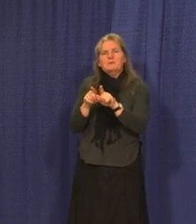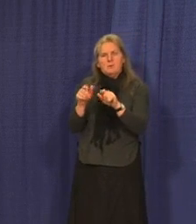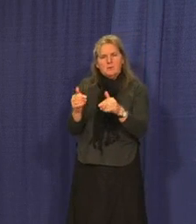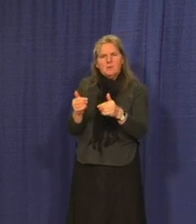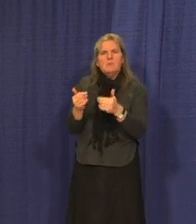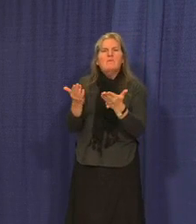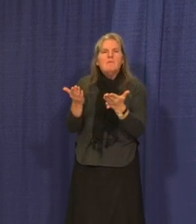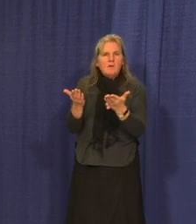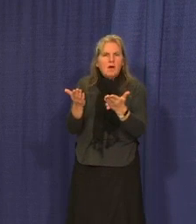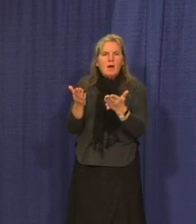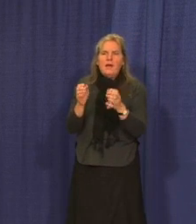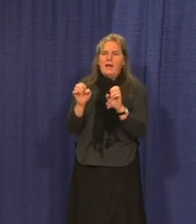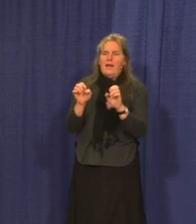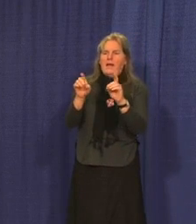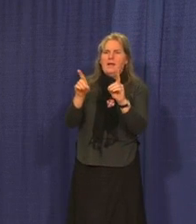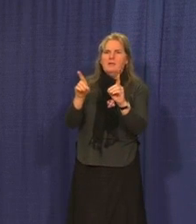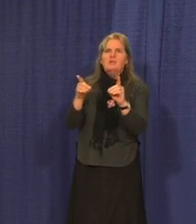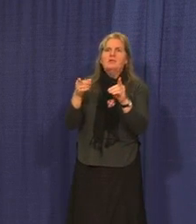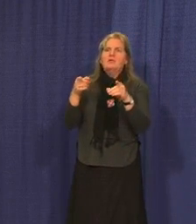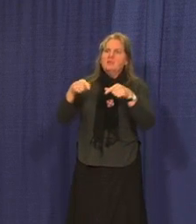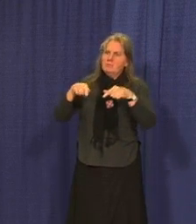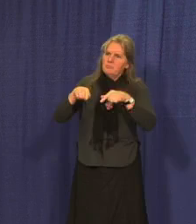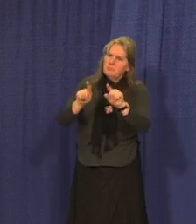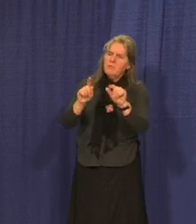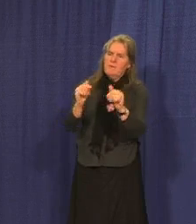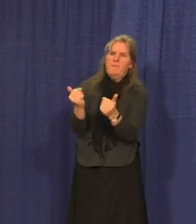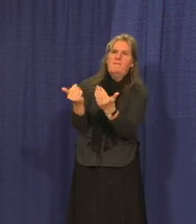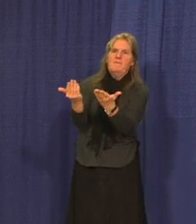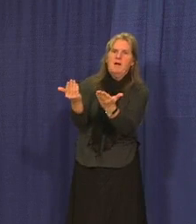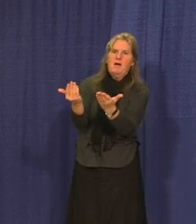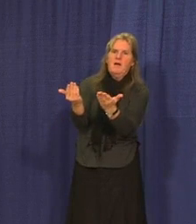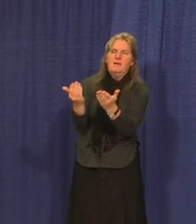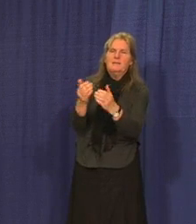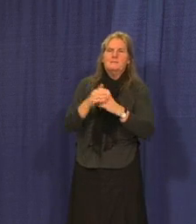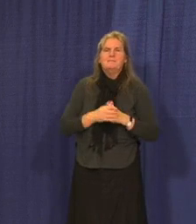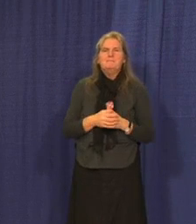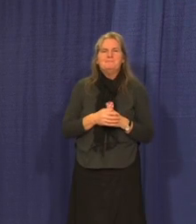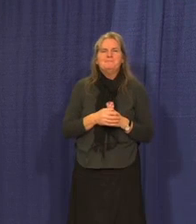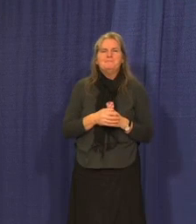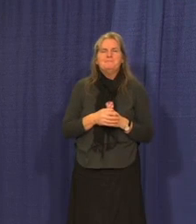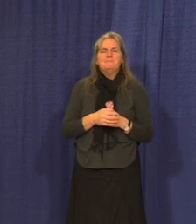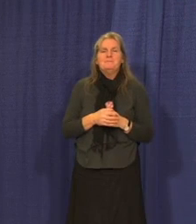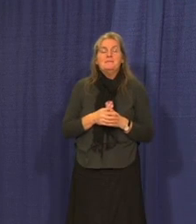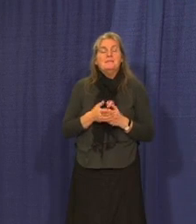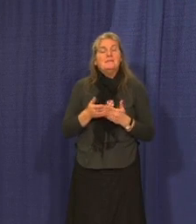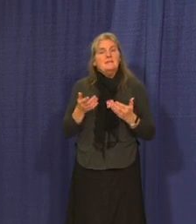students but also to make sure that education is happening in the best way possible.